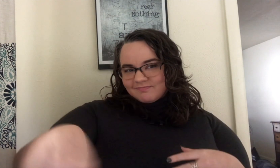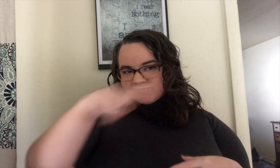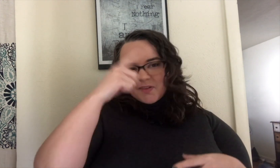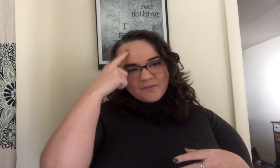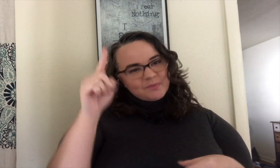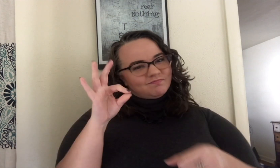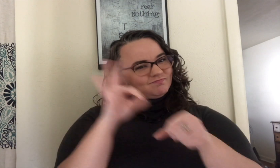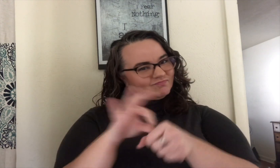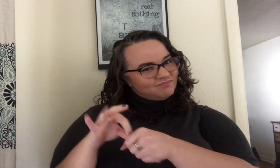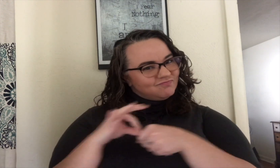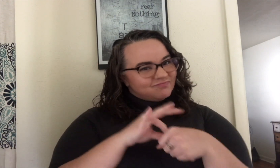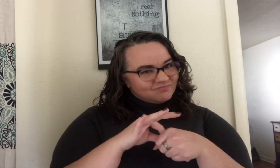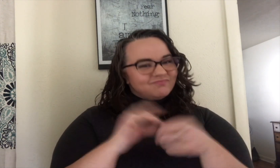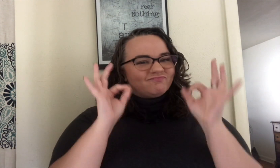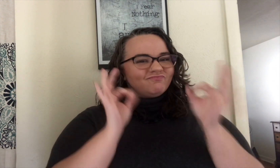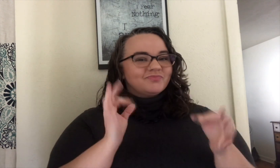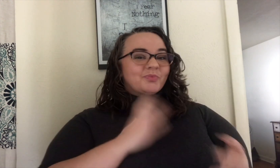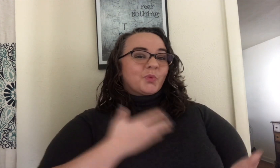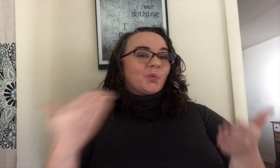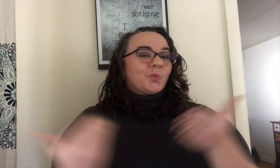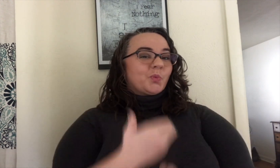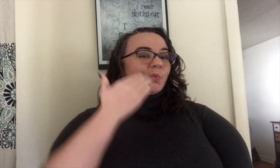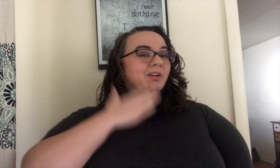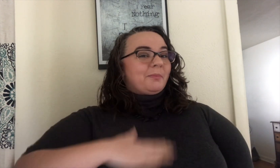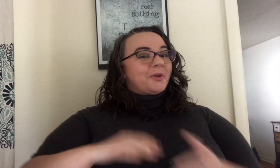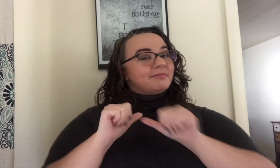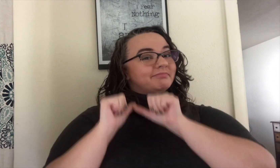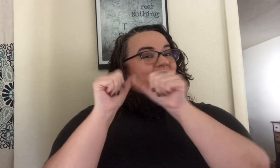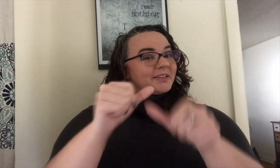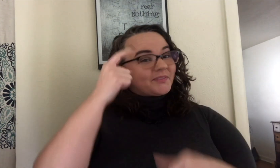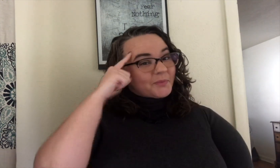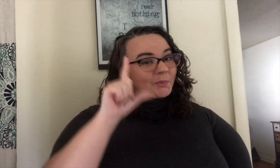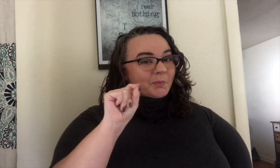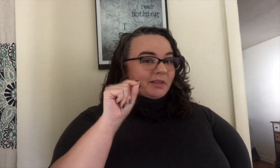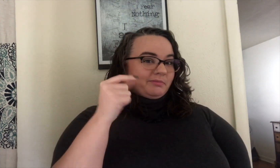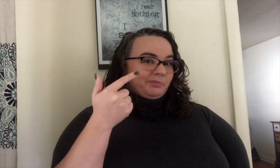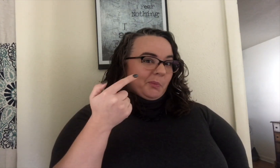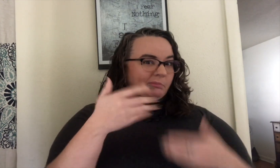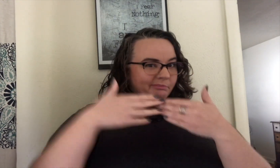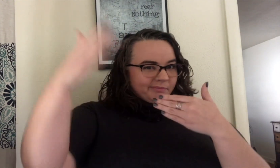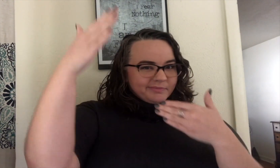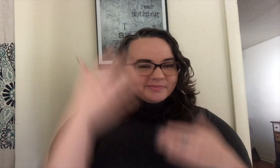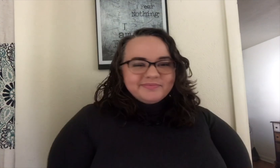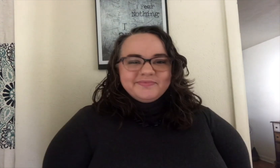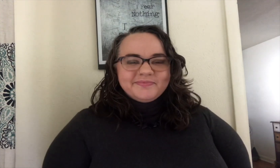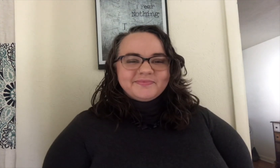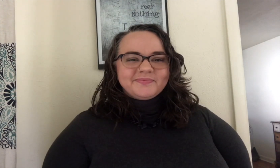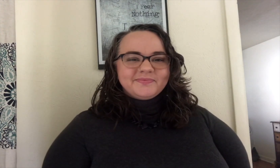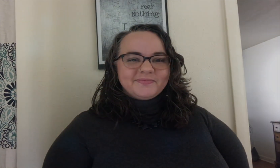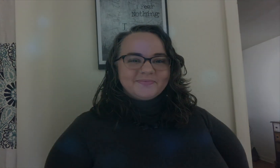and for helping vote on all the submissions now we have a new tabard we can proudly wear for the year 2021 and forth!